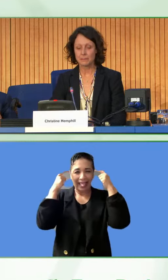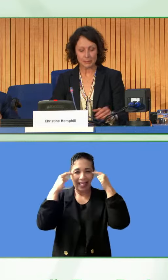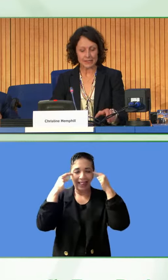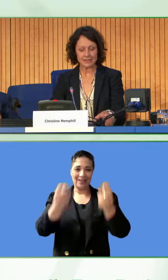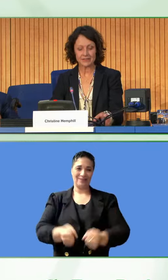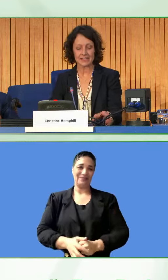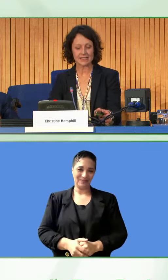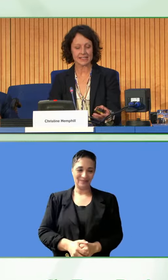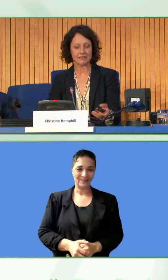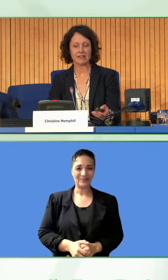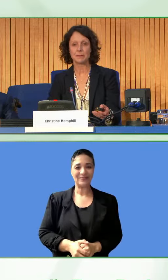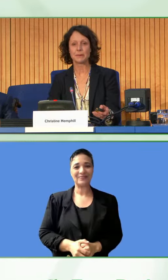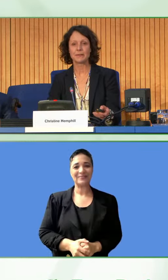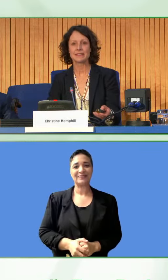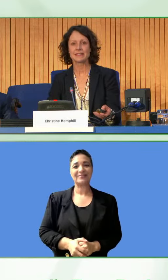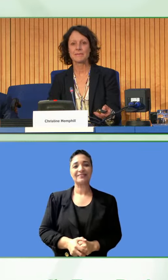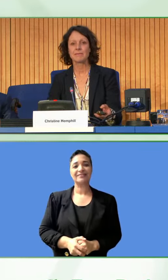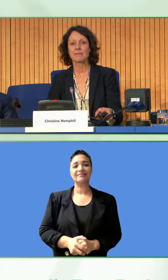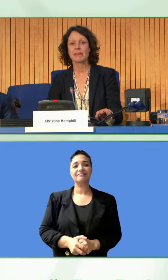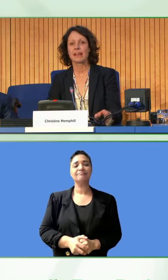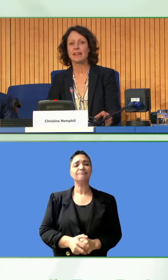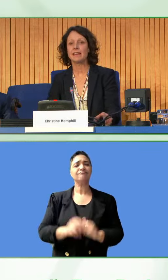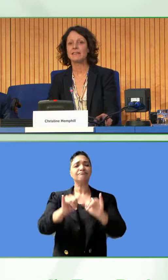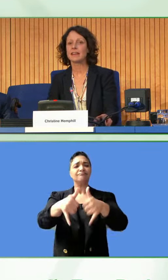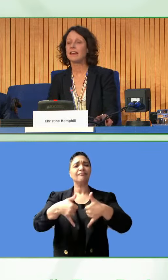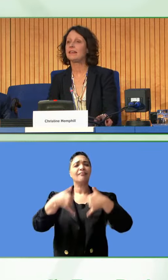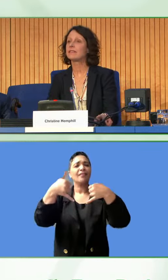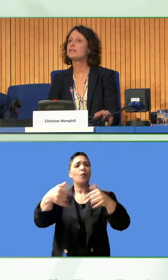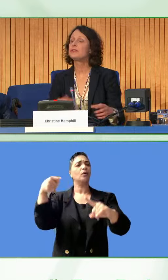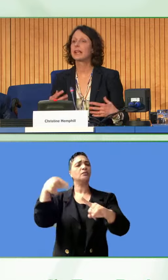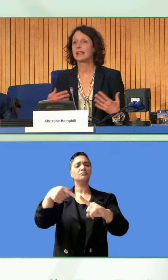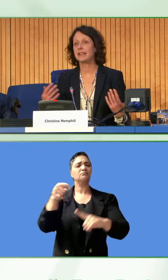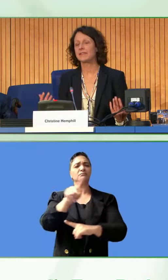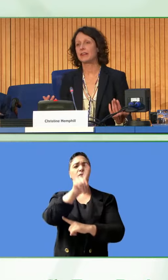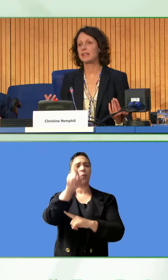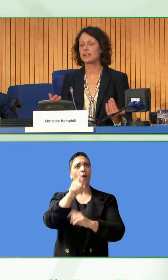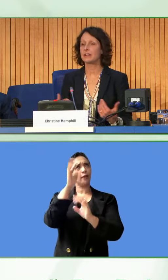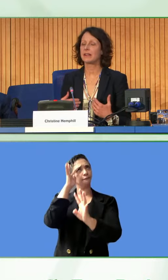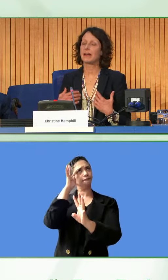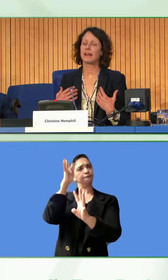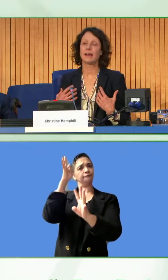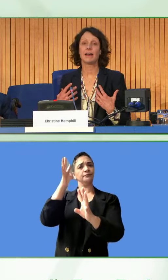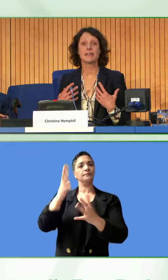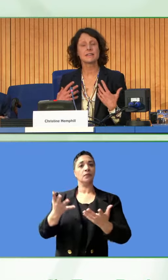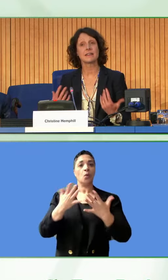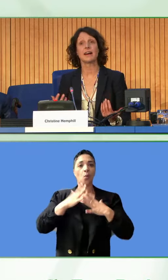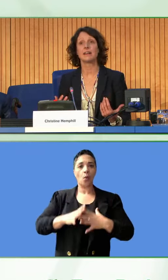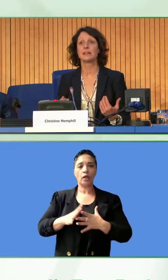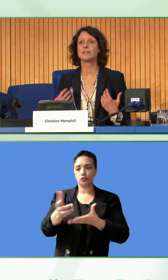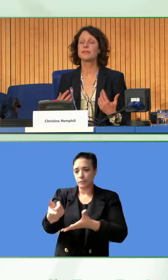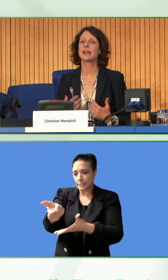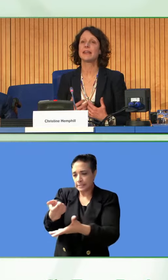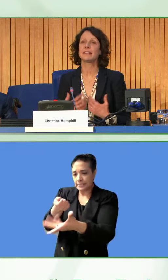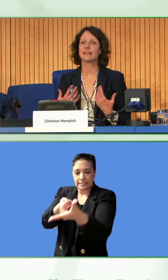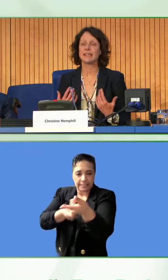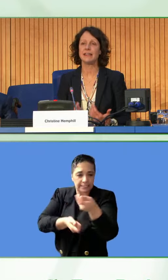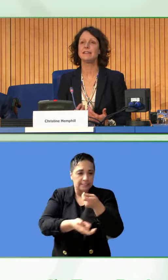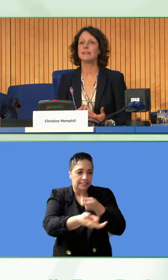The point of the Discovery Awards, it is(Language unknown to captioner) style, it is a Hindi